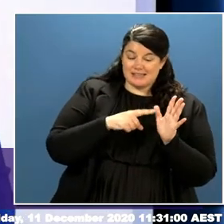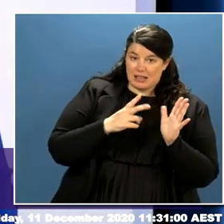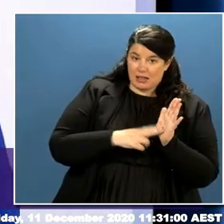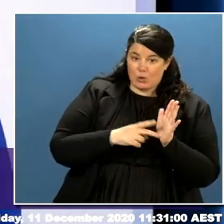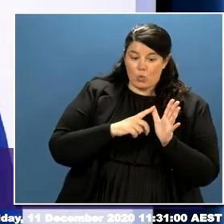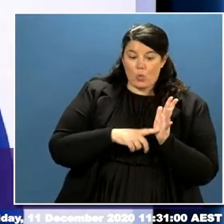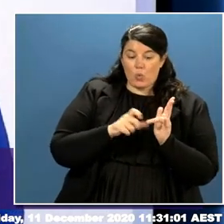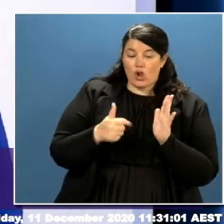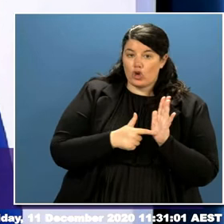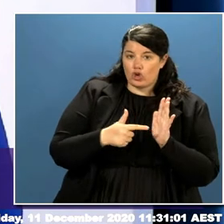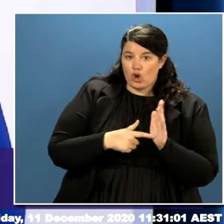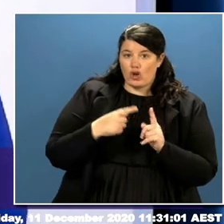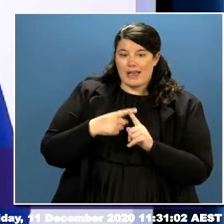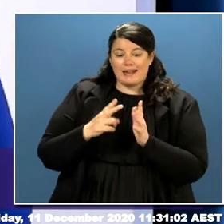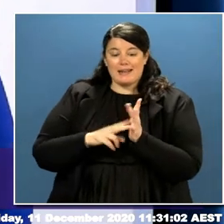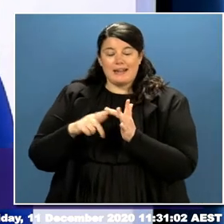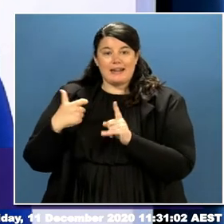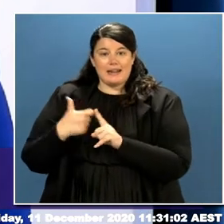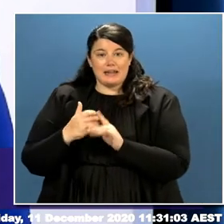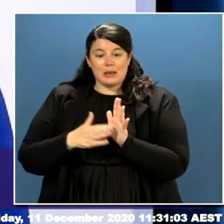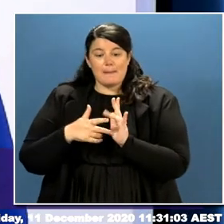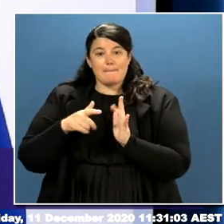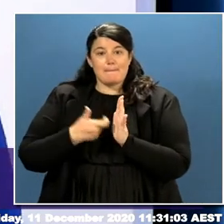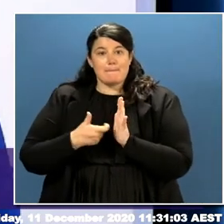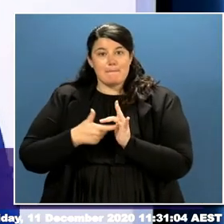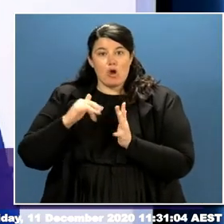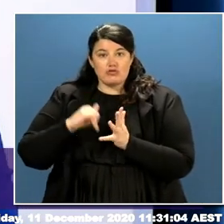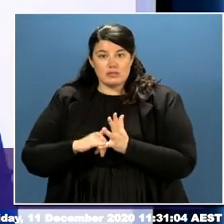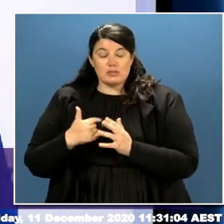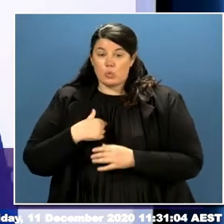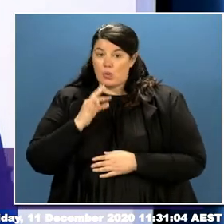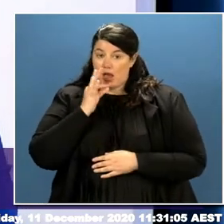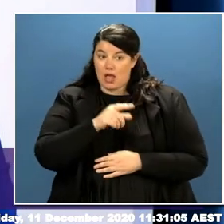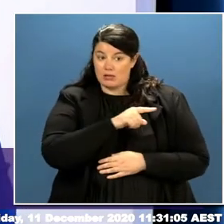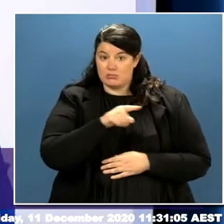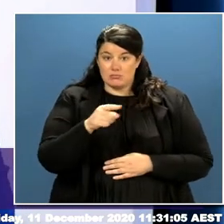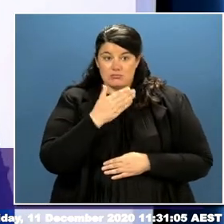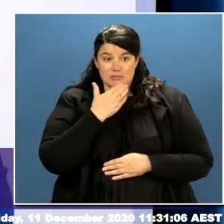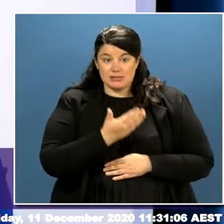And we've asked some of the members of Get Skilled Access to come and talk to